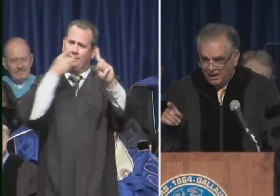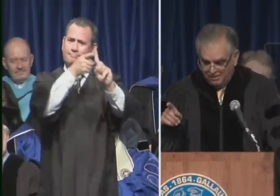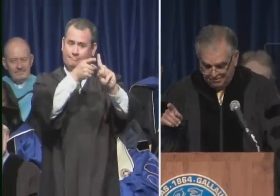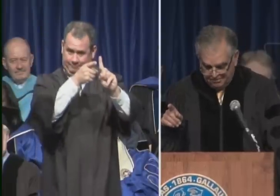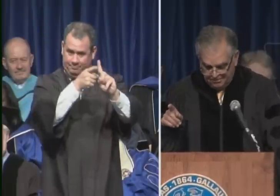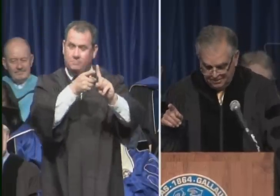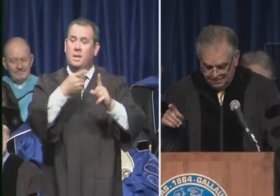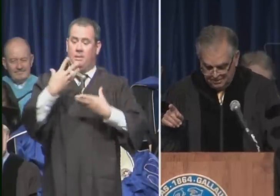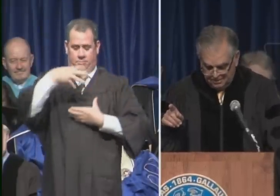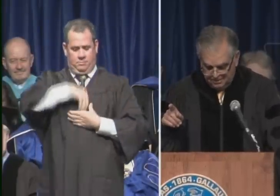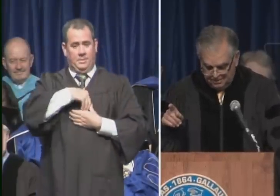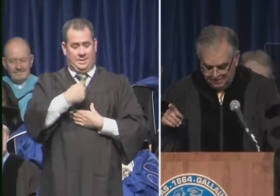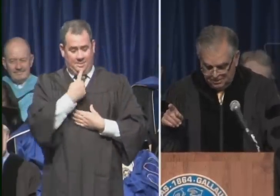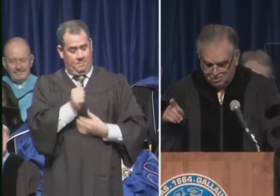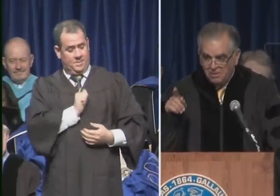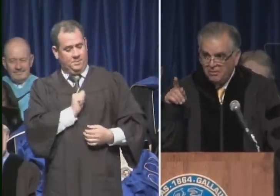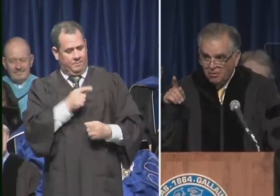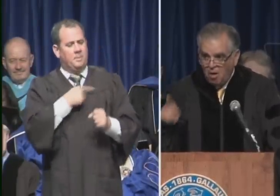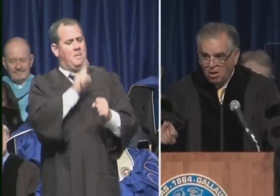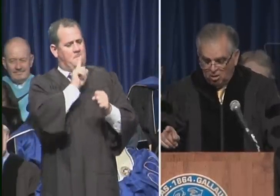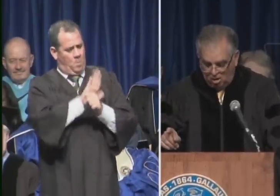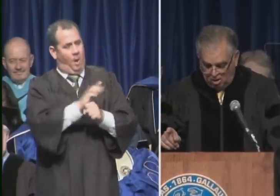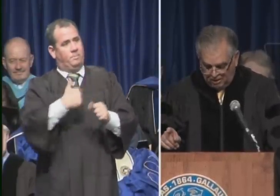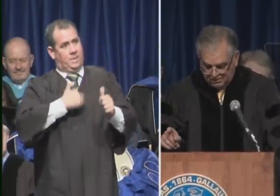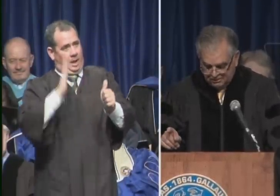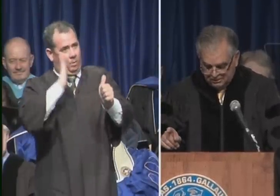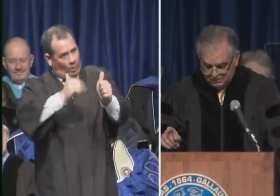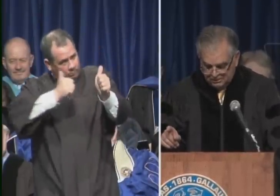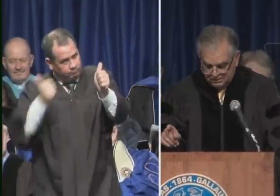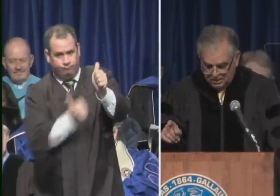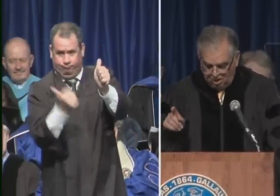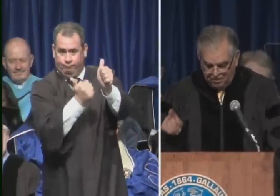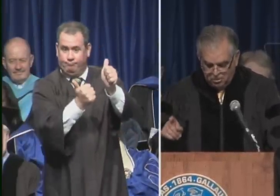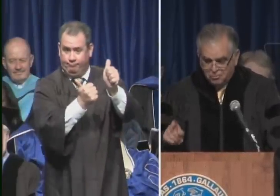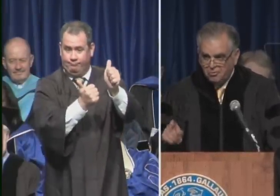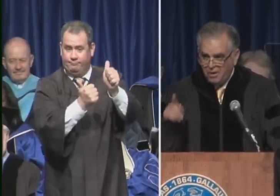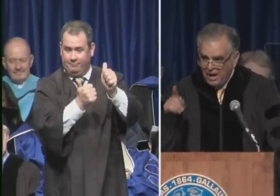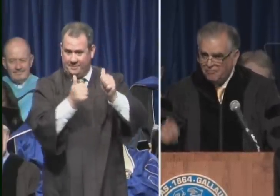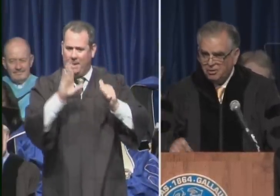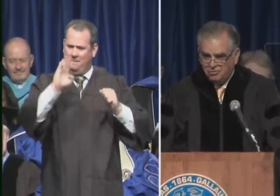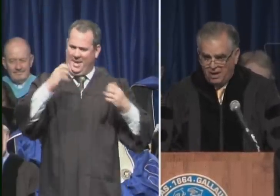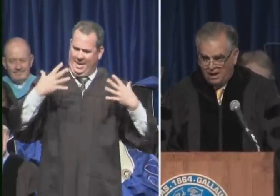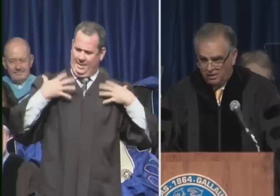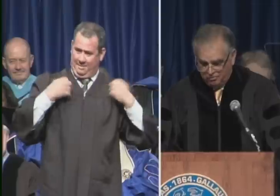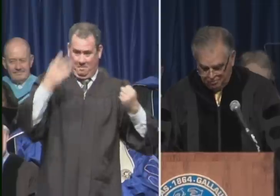It's been there all along, helping you through every challenge.